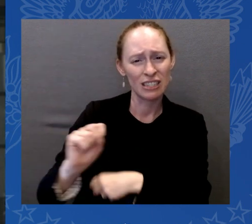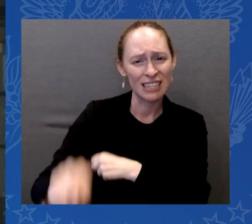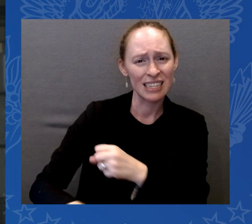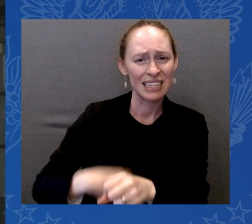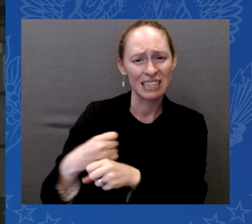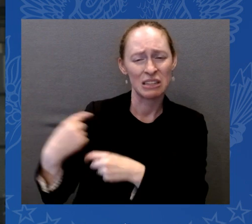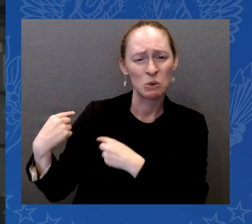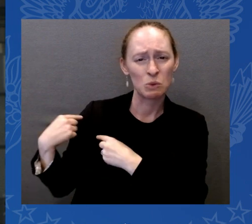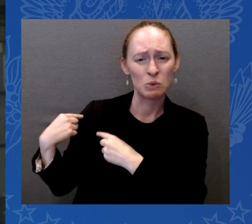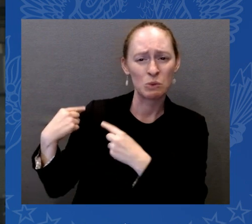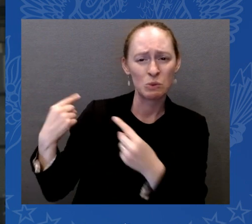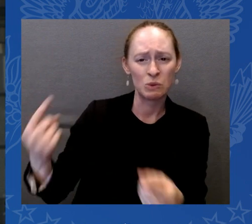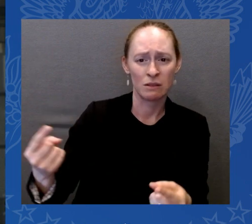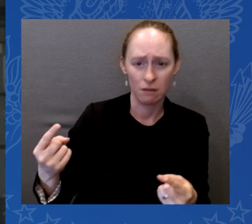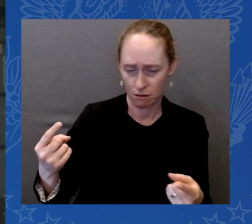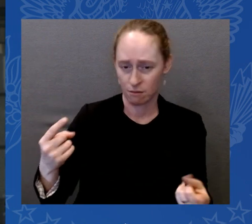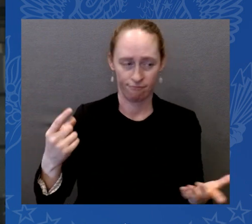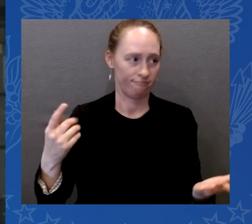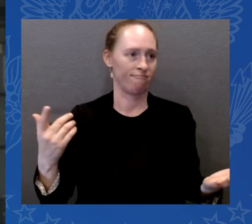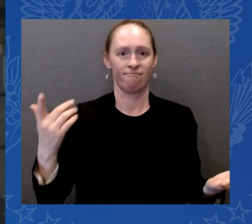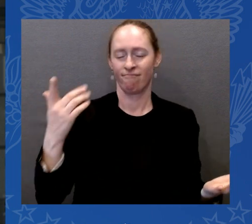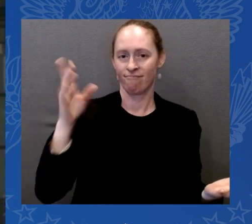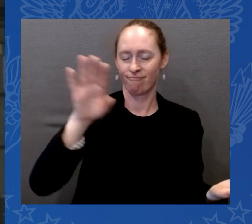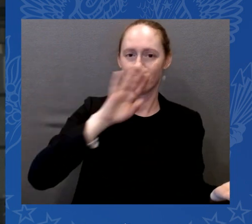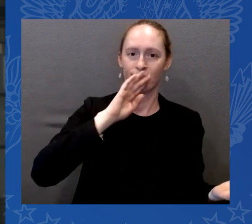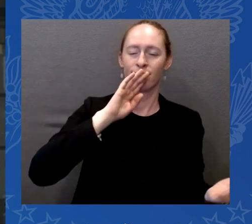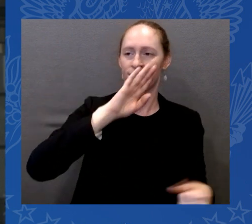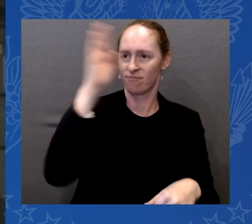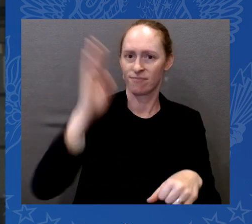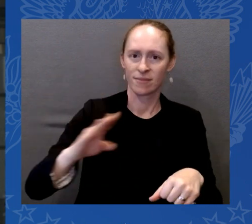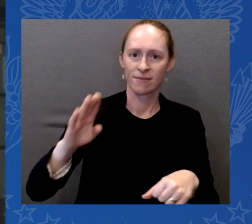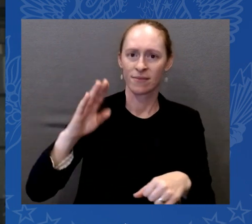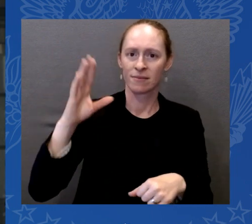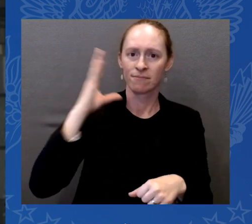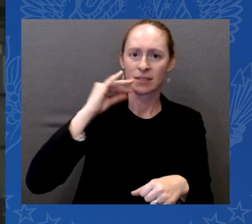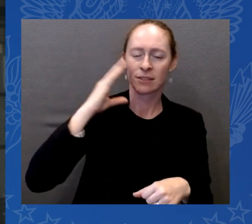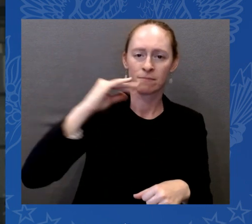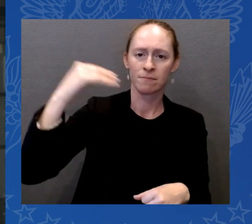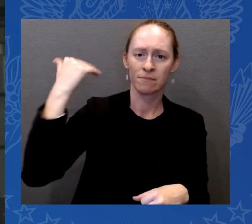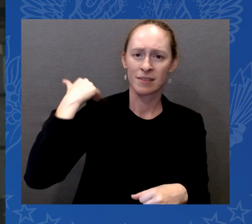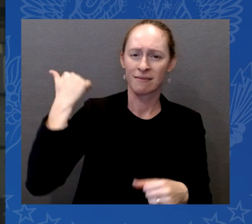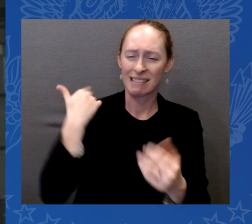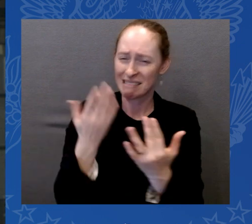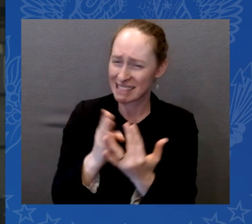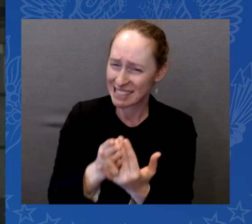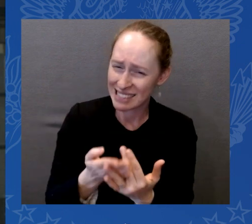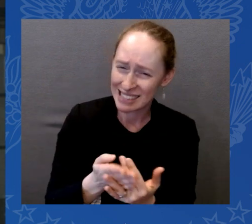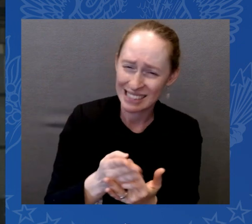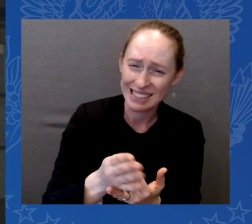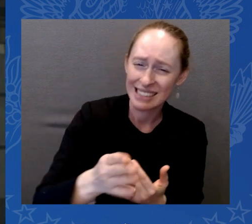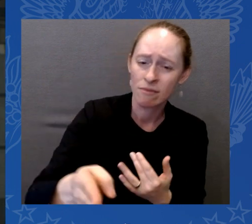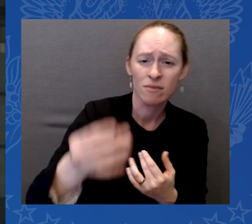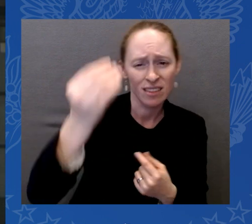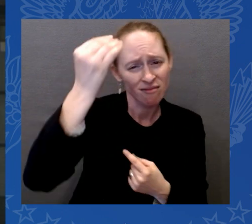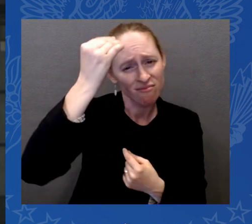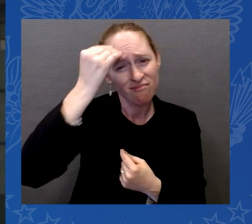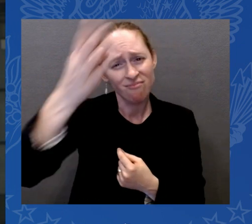But I have to tell you, as I stand here today -- and a lot of you know me well -- I am more optimistic